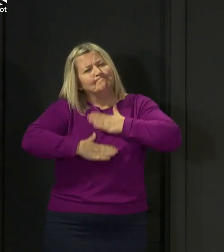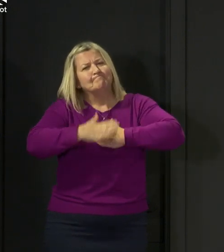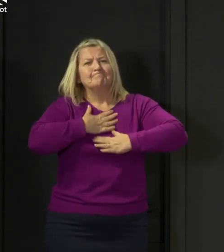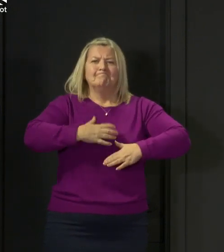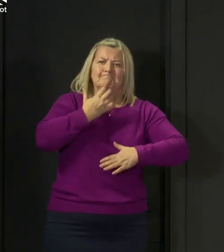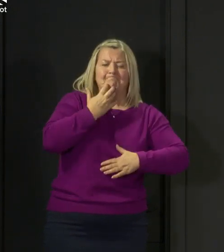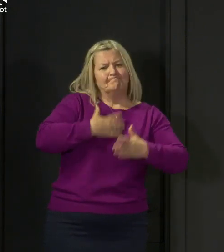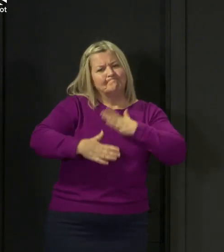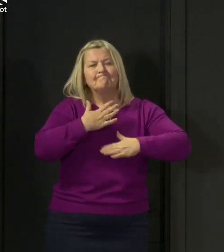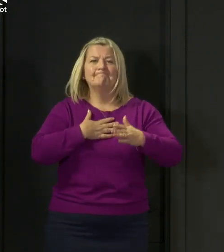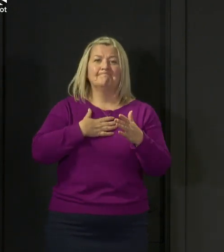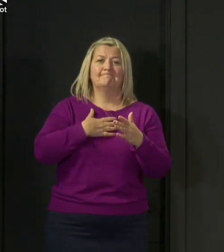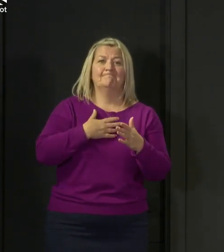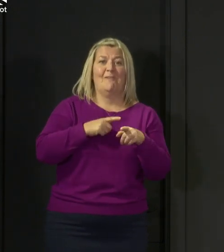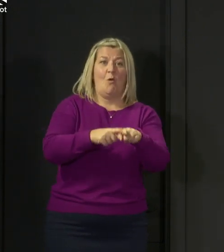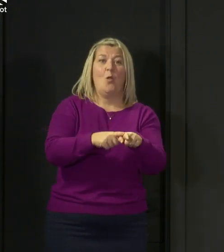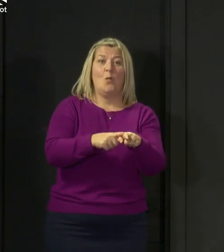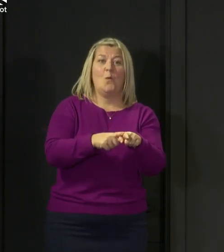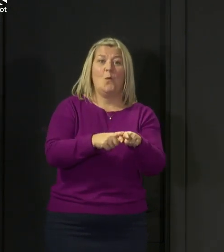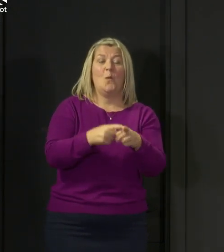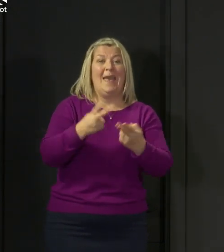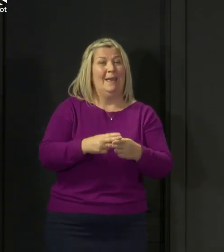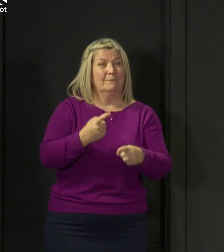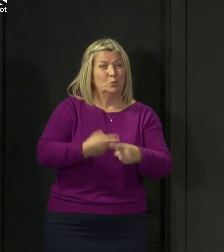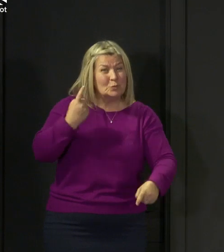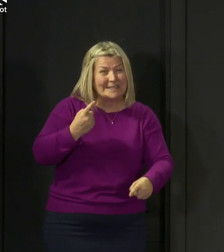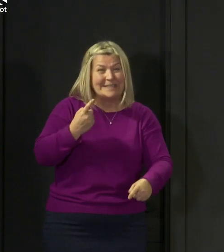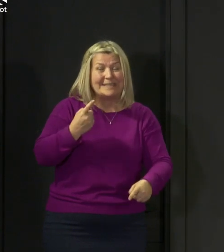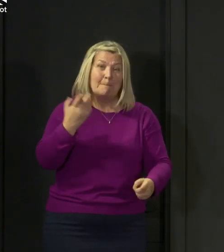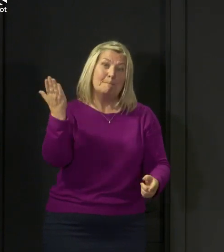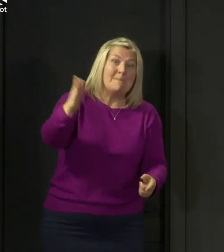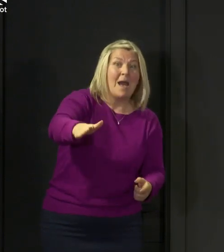come along sooner. If we take our foot off the brake too quickly, that they will be further